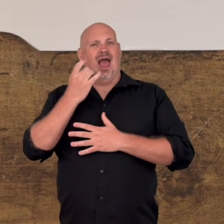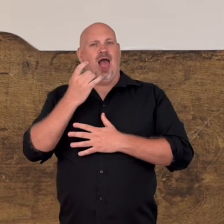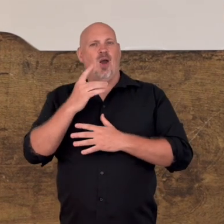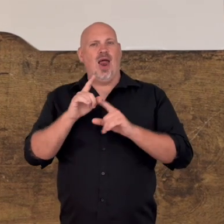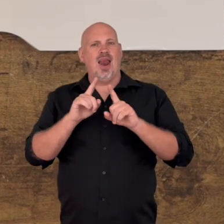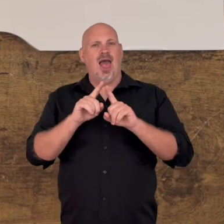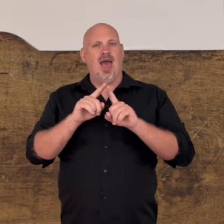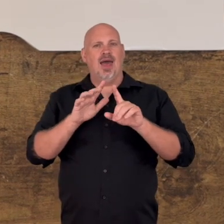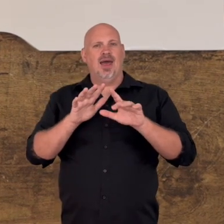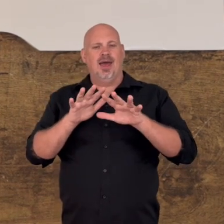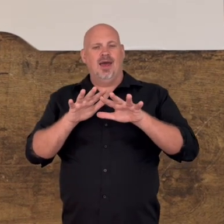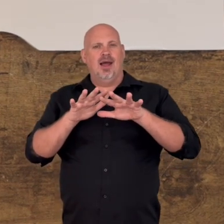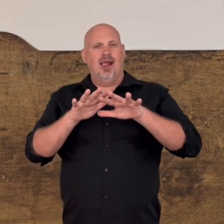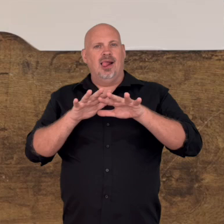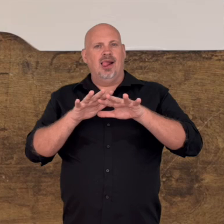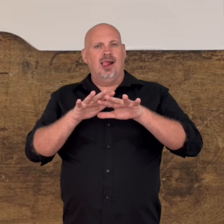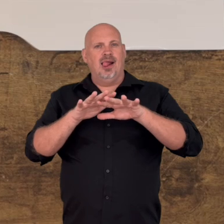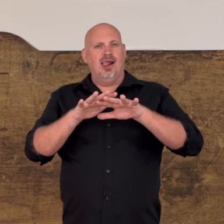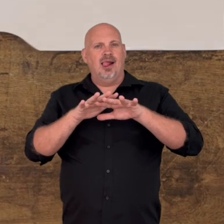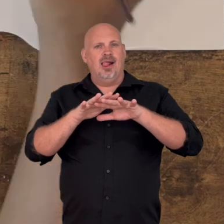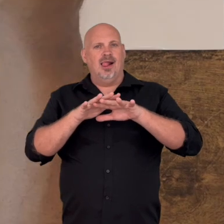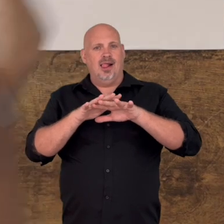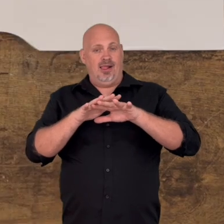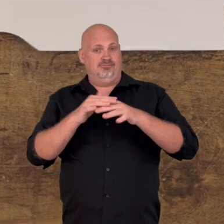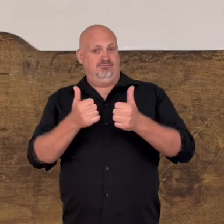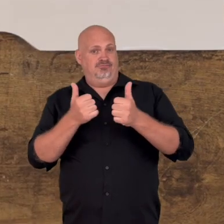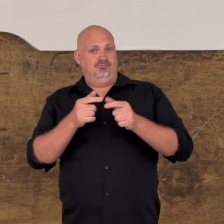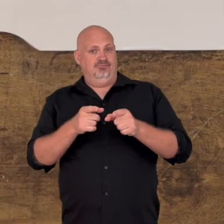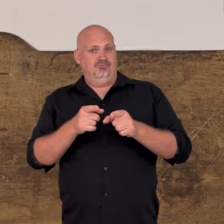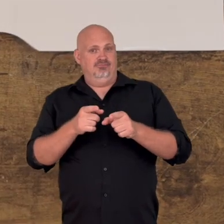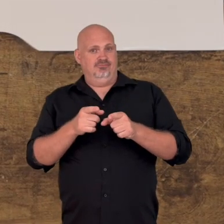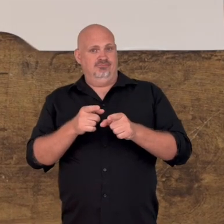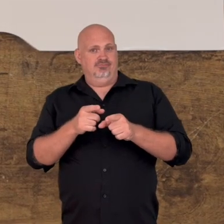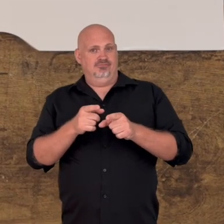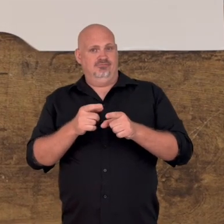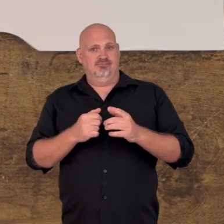then we can see we want to go forward and add the lines we use a tight thin brush for that